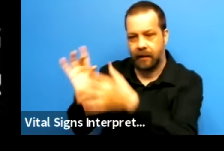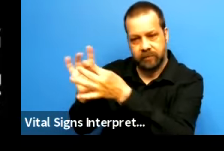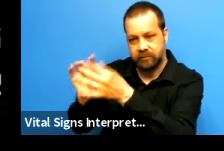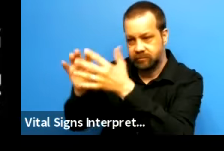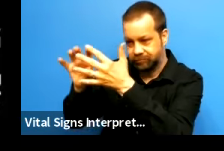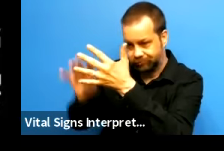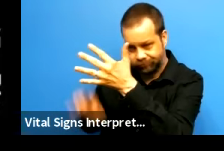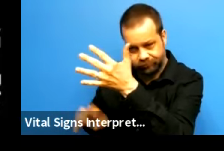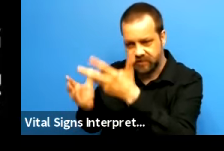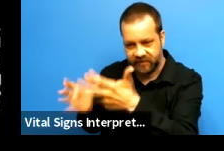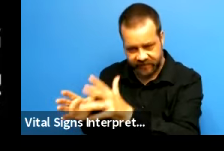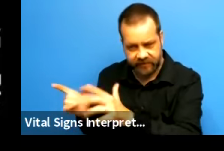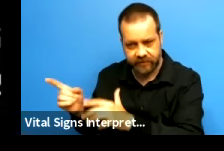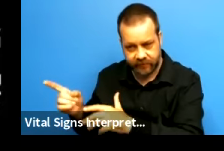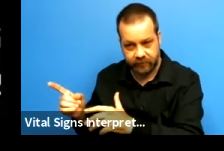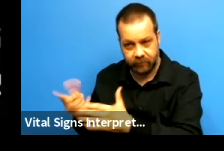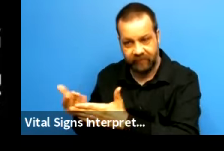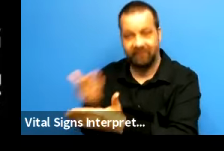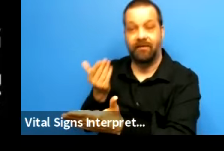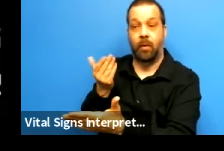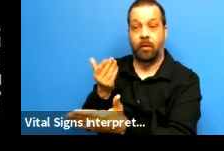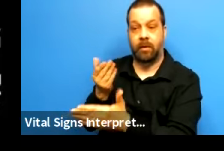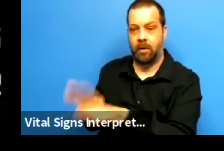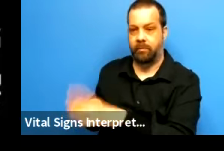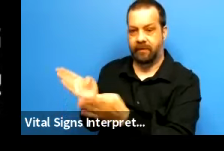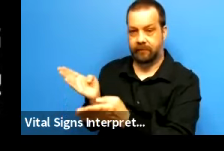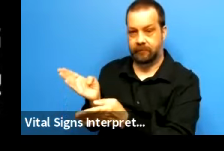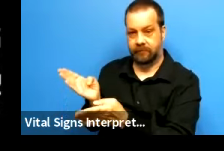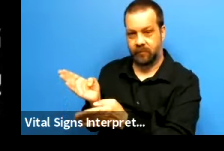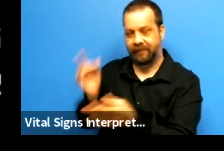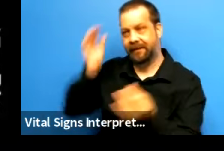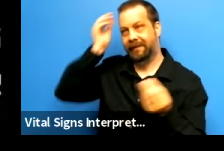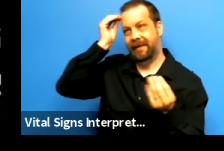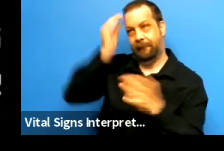before looking at reopening our businesses or continuing